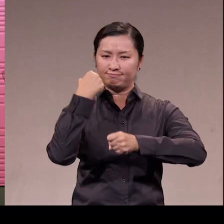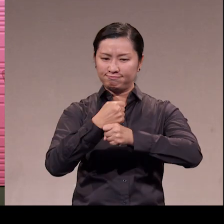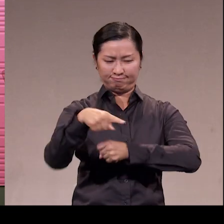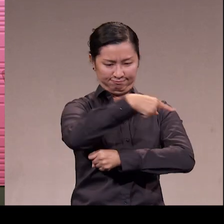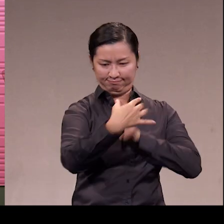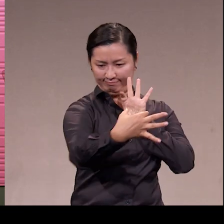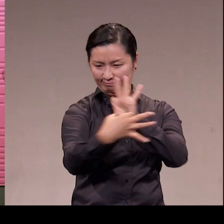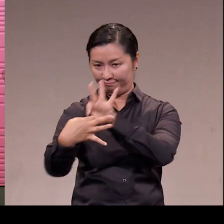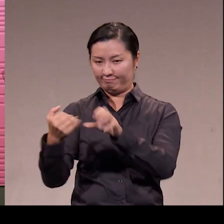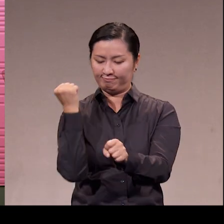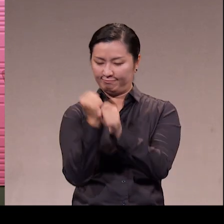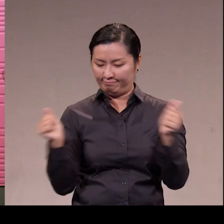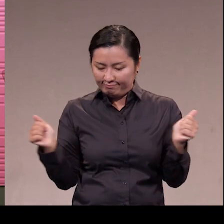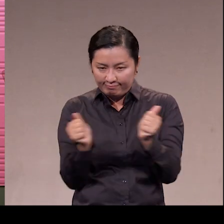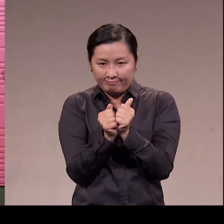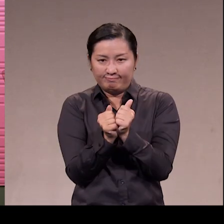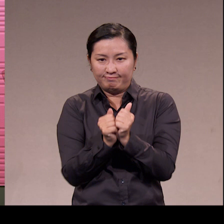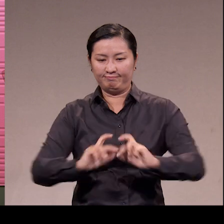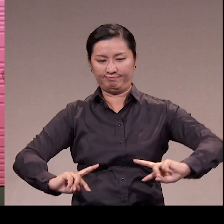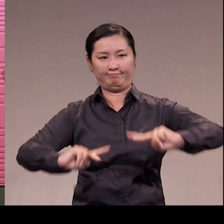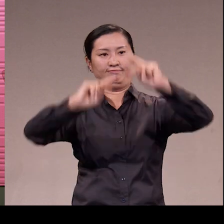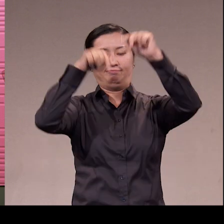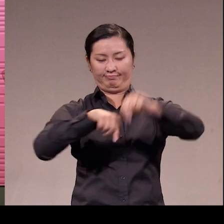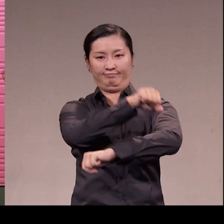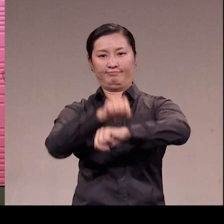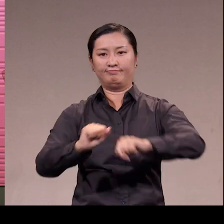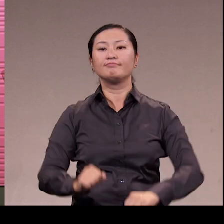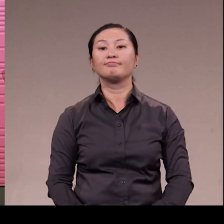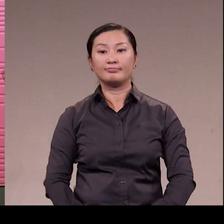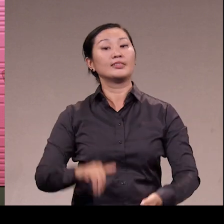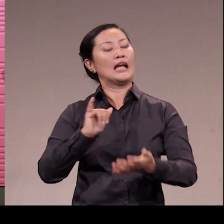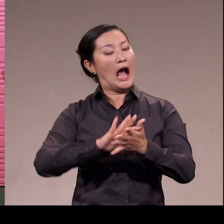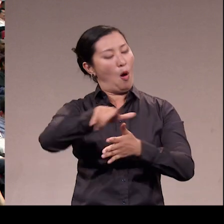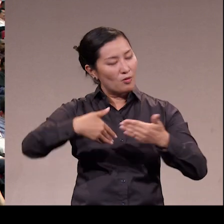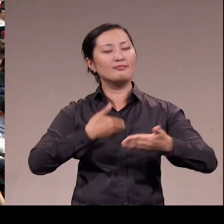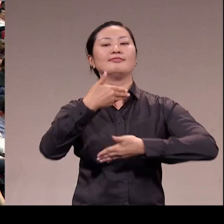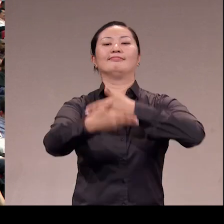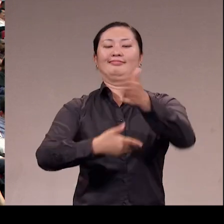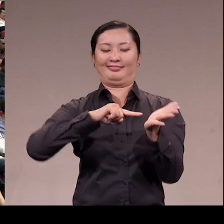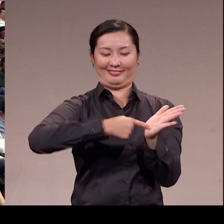building Singapore together. That's how our journey began.